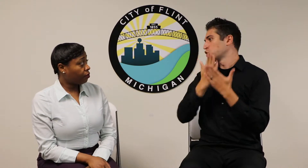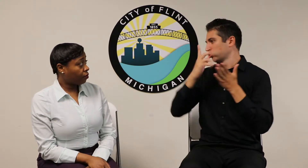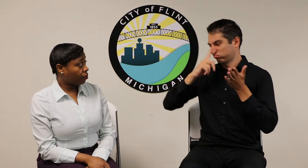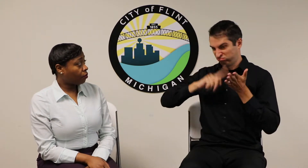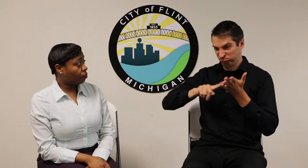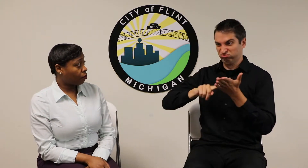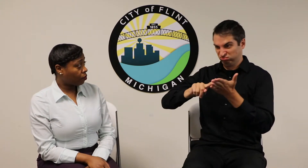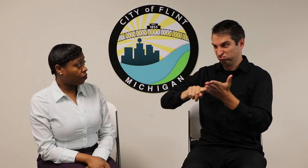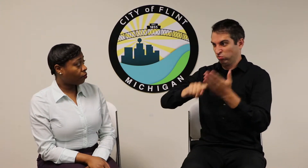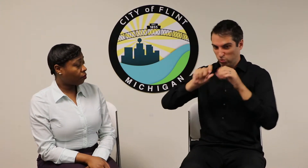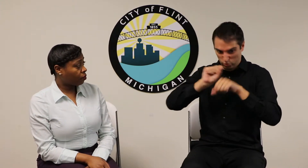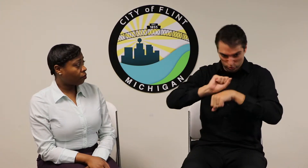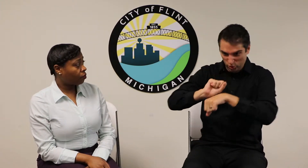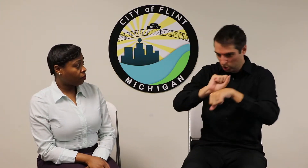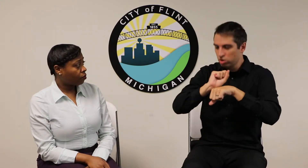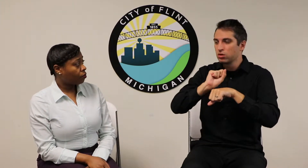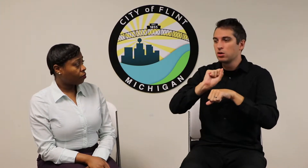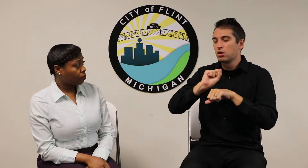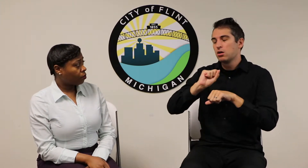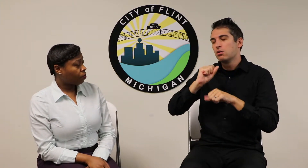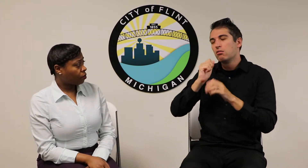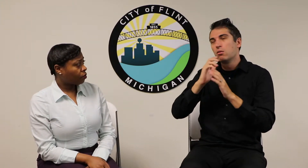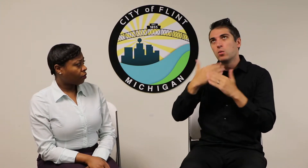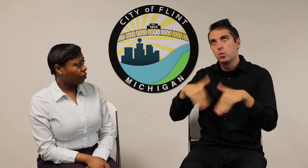because there's a lot of good work that's going on and it's very